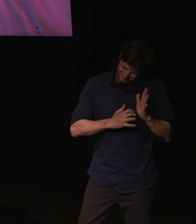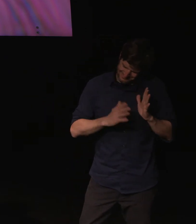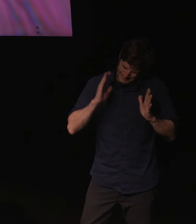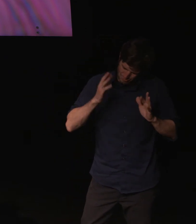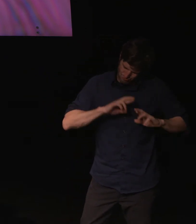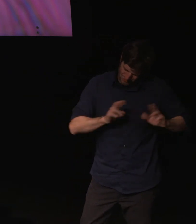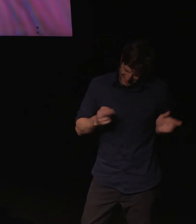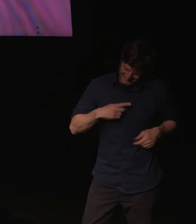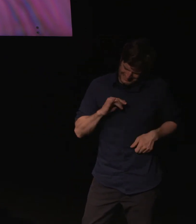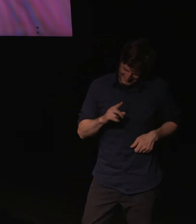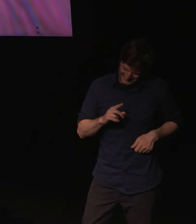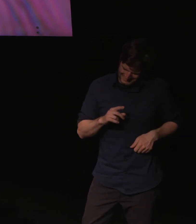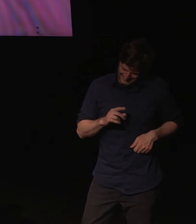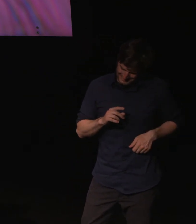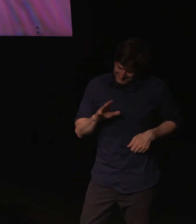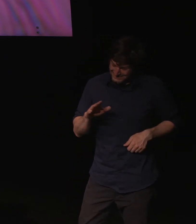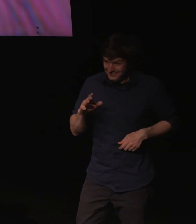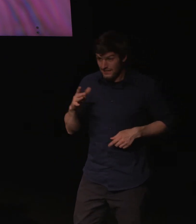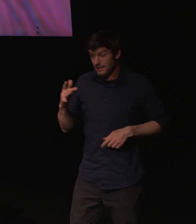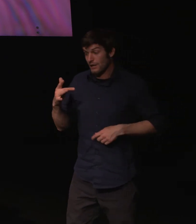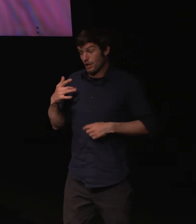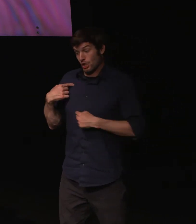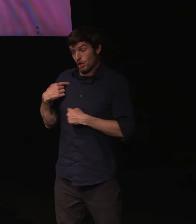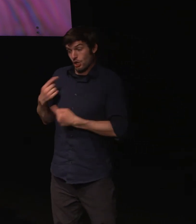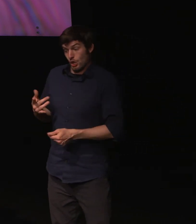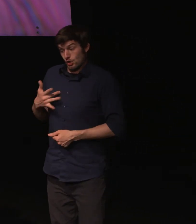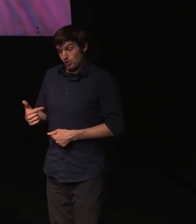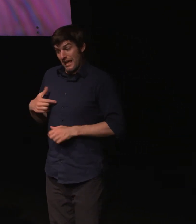I usually do jokes. No one would like to hear my jokes.